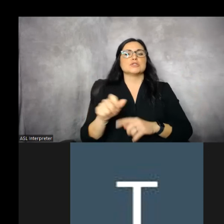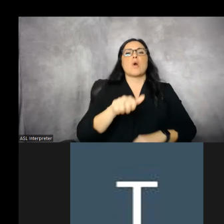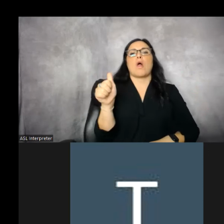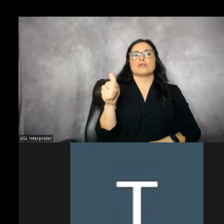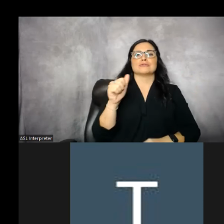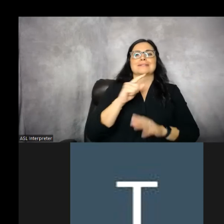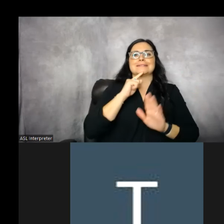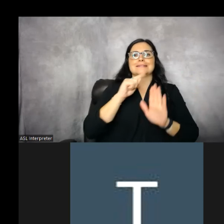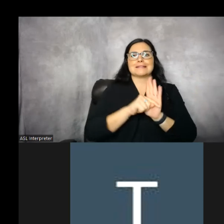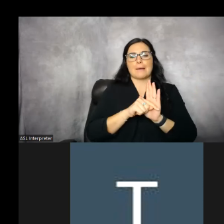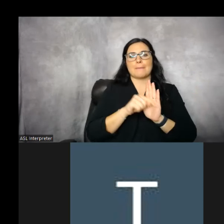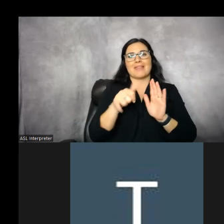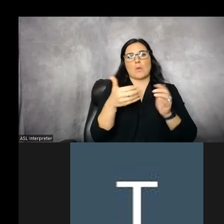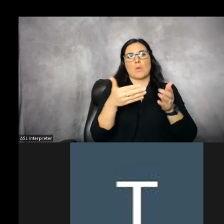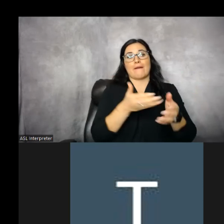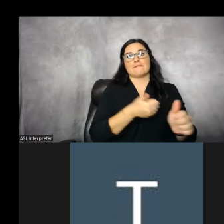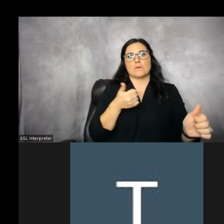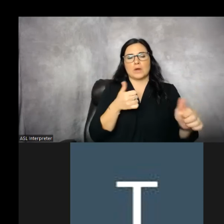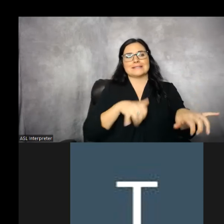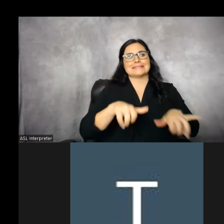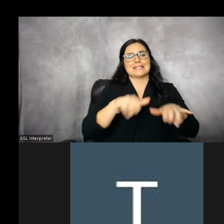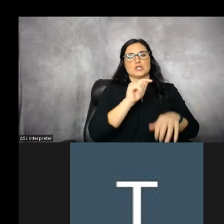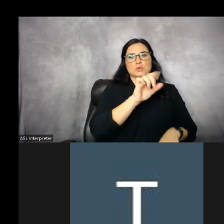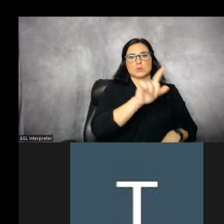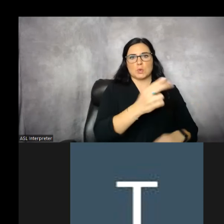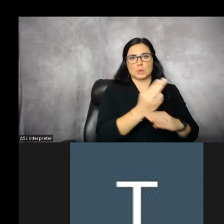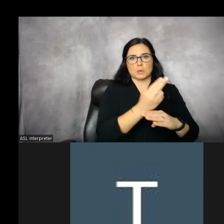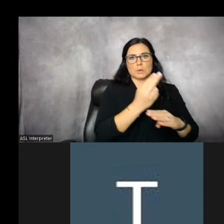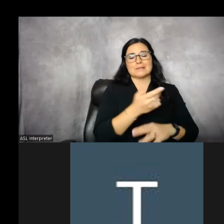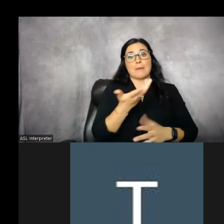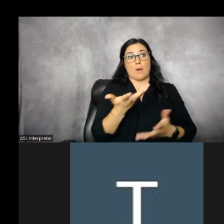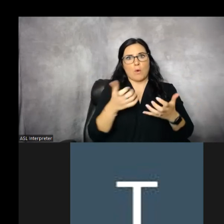like to avoid using a standard tool in the field that he otherwise wanted students to learn.